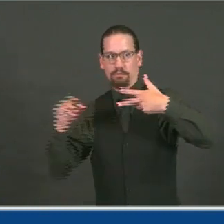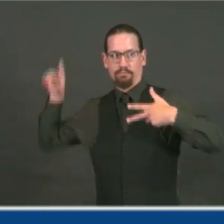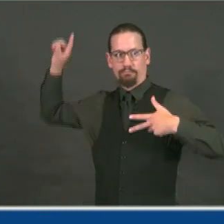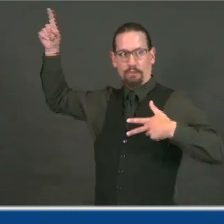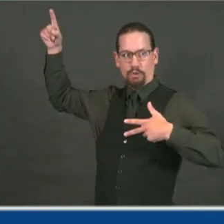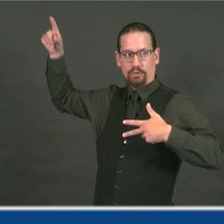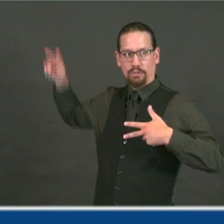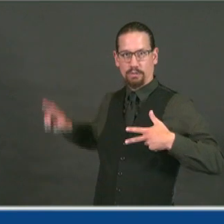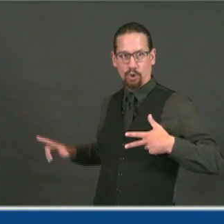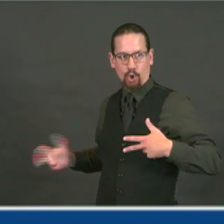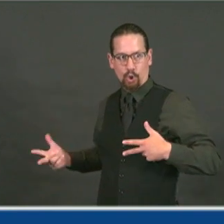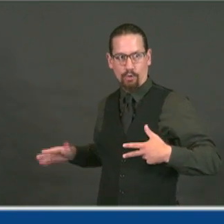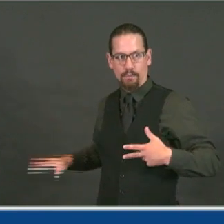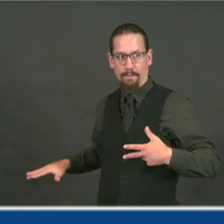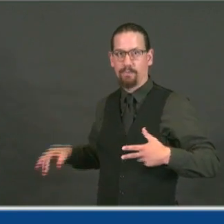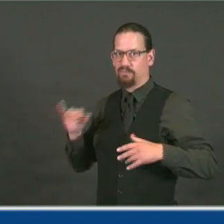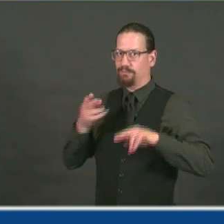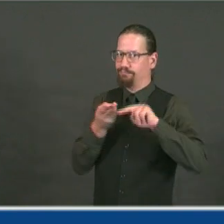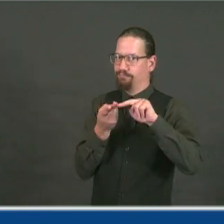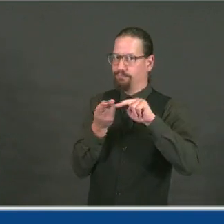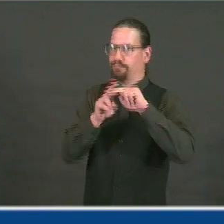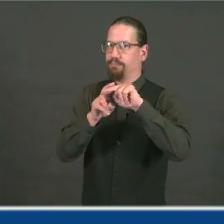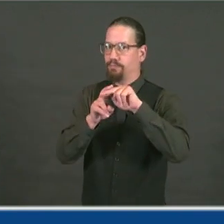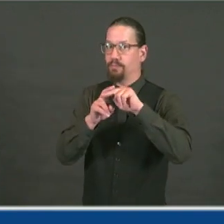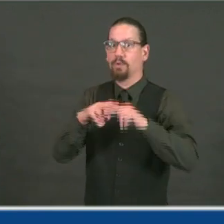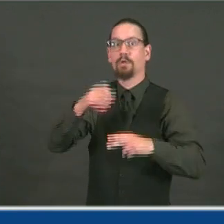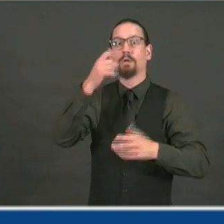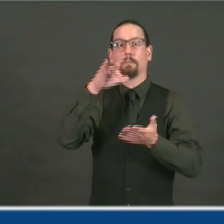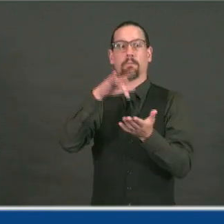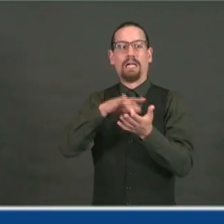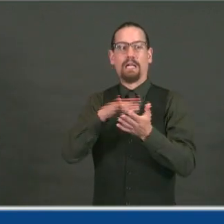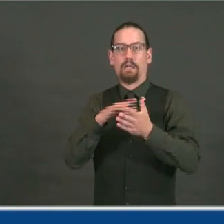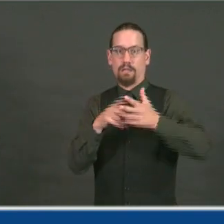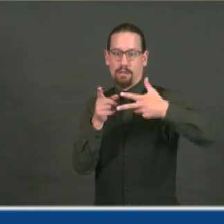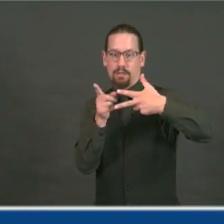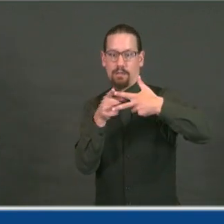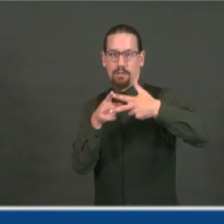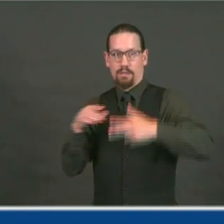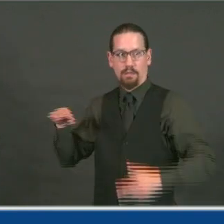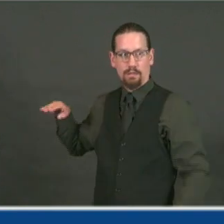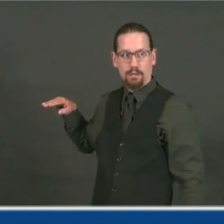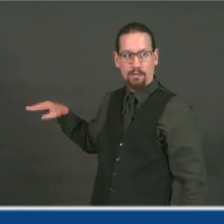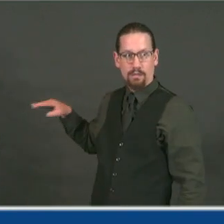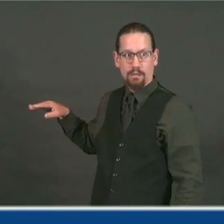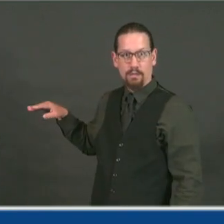ARROWS ARE POINTING UP. THE METRIC FOR NEW HOSPITALIZATIONS THE ARROW IS POINTING DOWN.